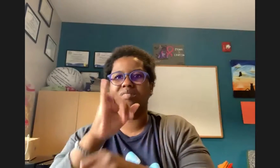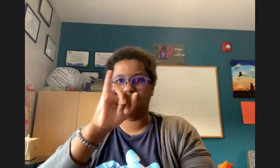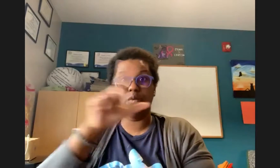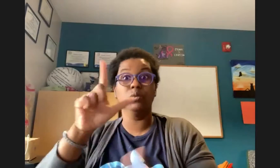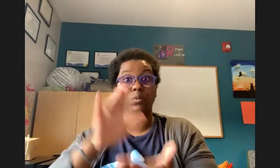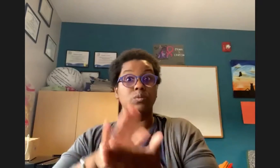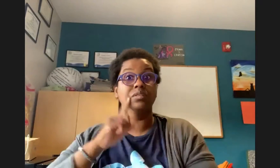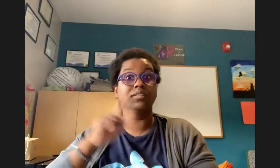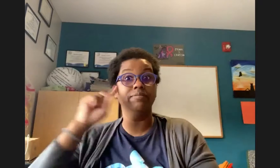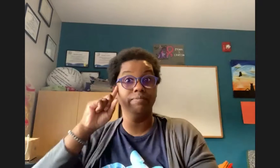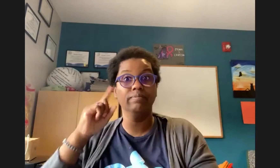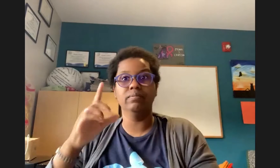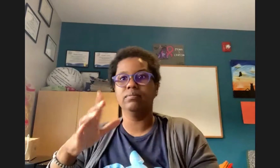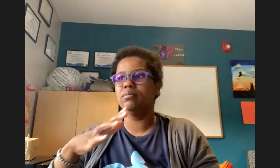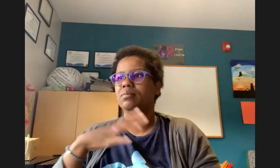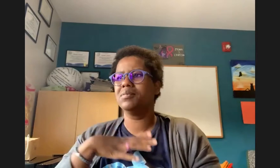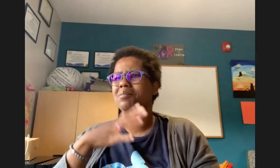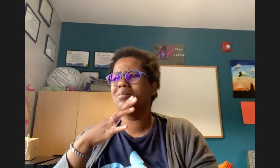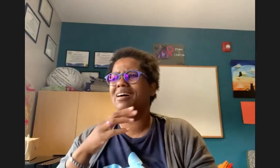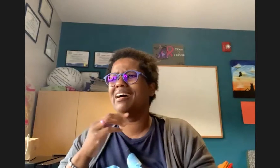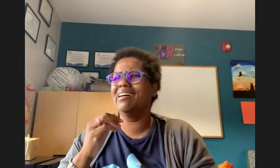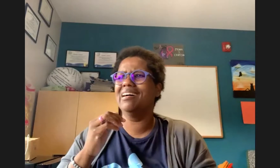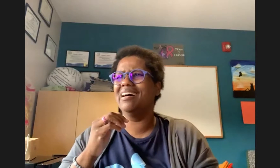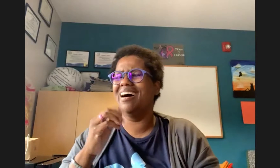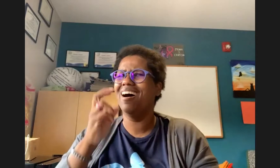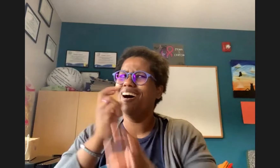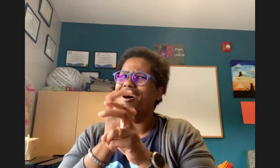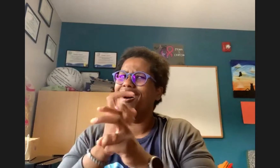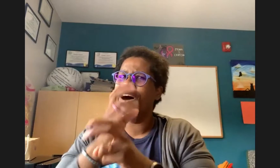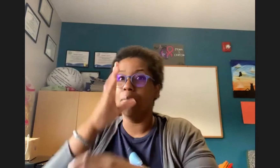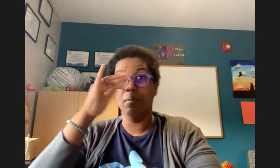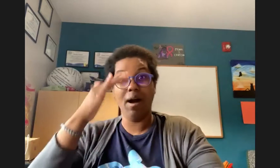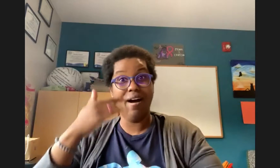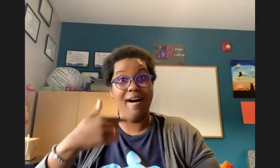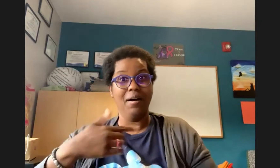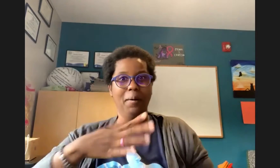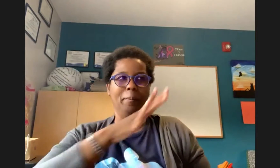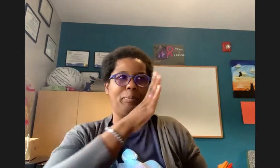And the teacher told my mother about a Deaf school, a Deaf program nearby.